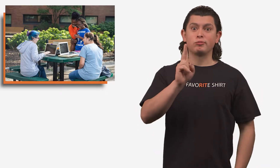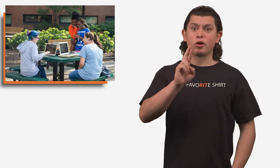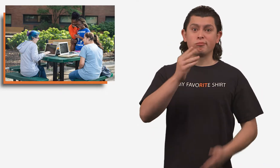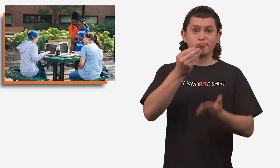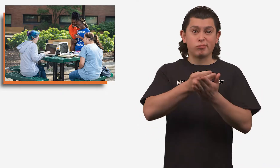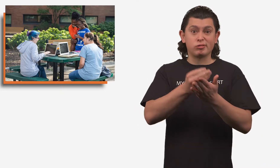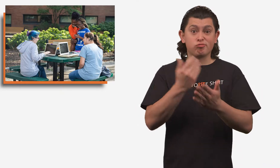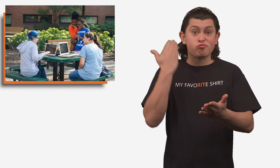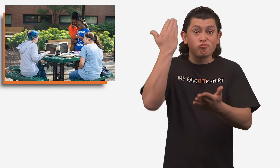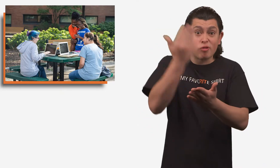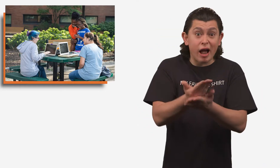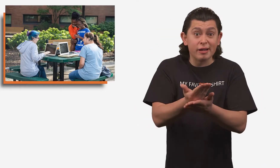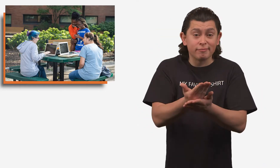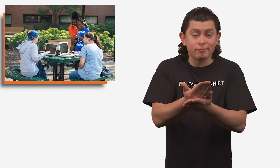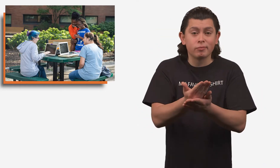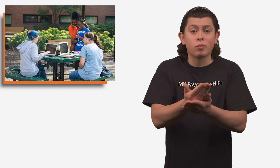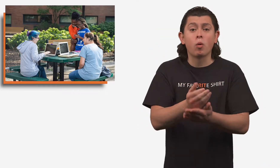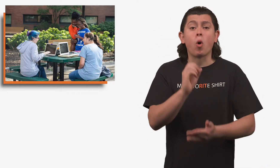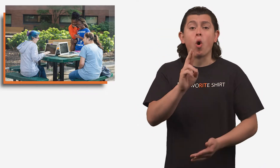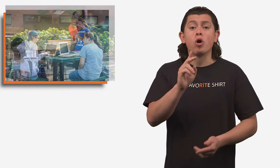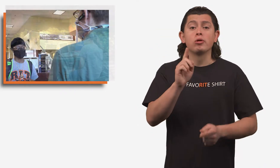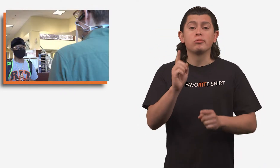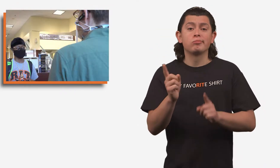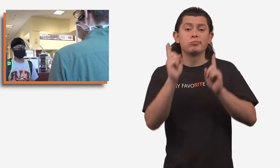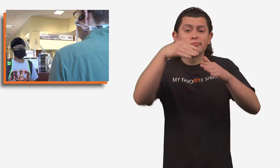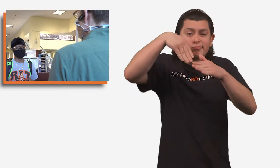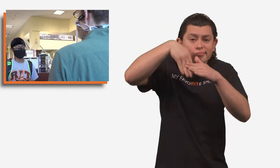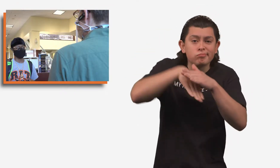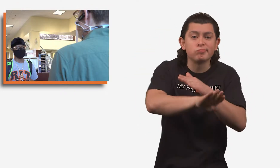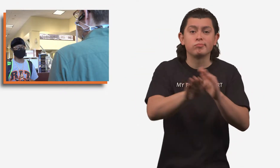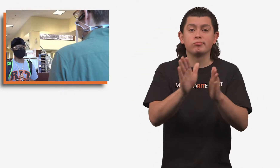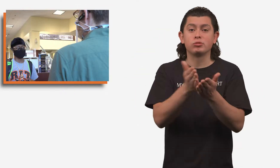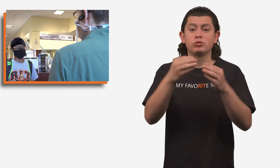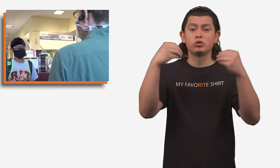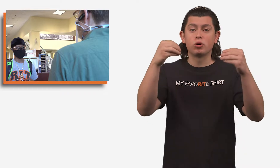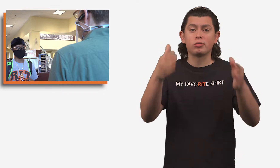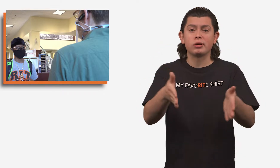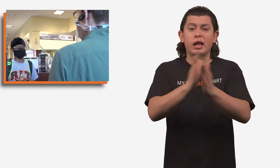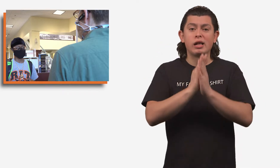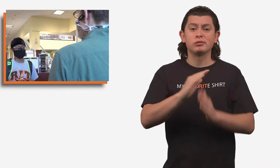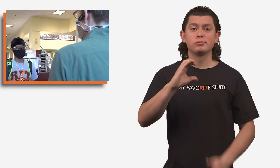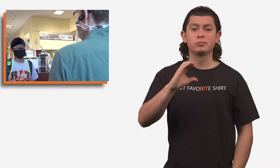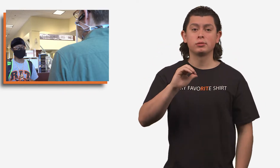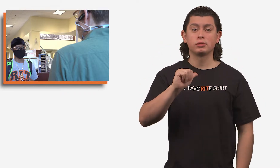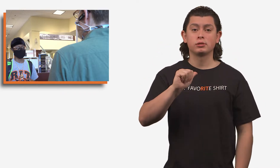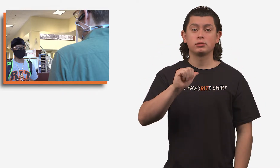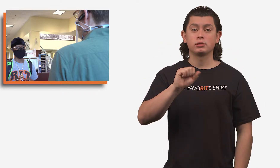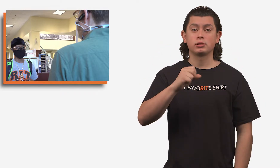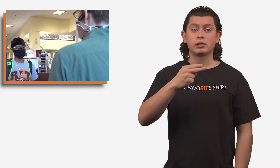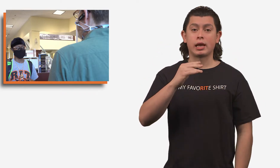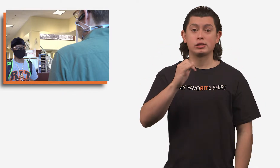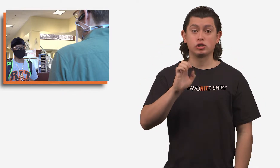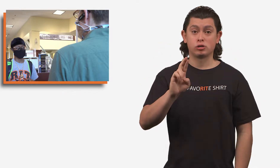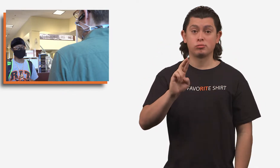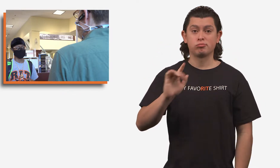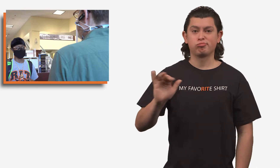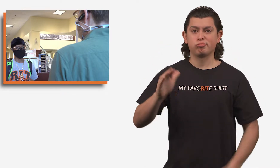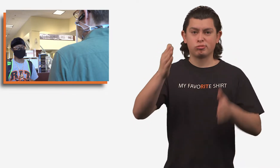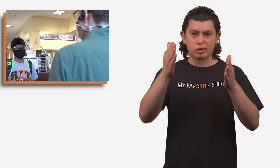AND ASK IF YOUR VR FUNDS HAVE ARRIVED, OR YOU CAN GO TO THE BOOKSTORE AND ASK A CASHIER.